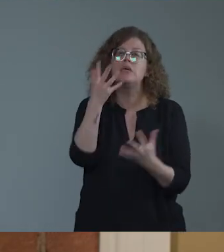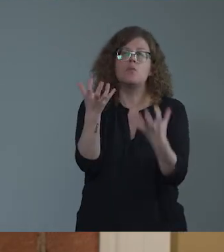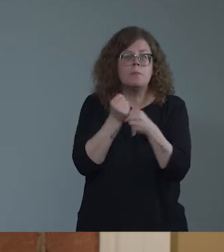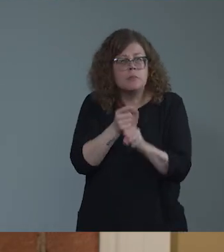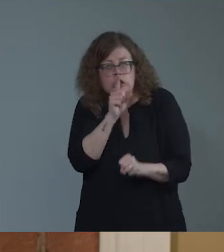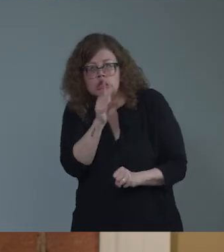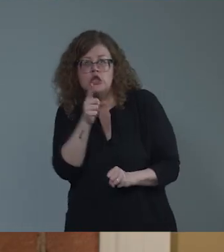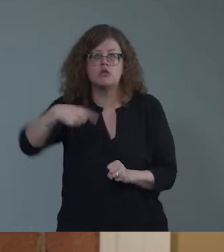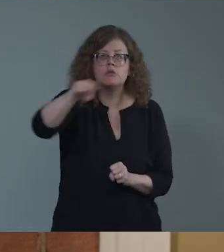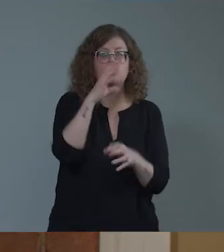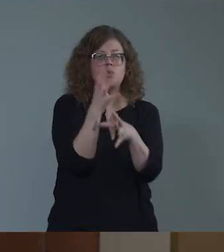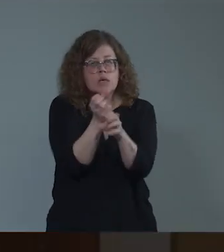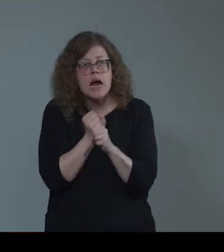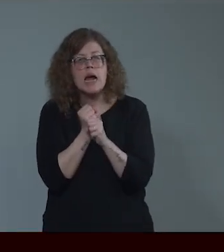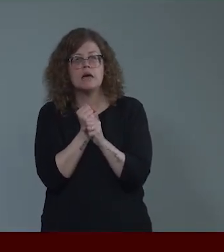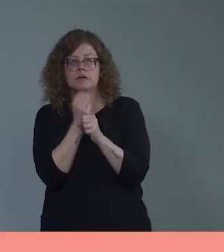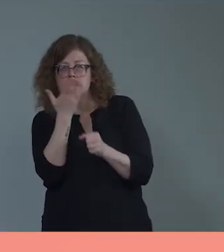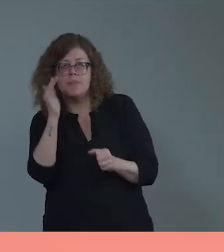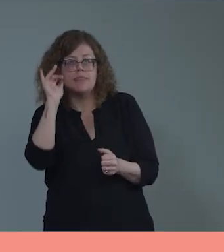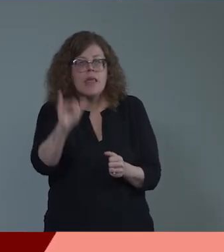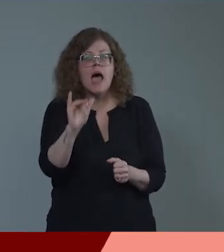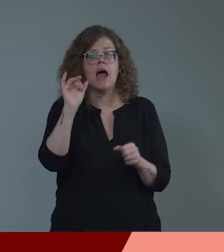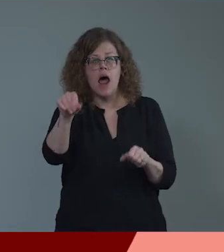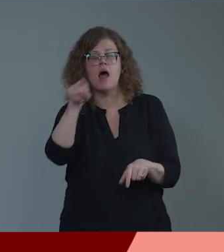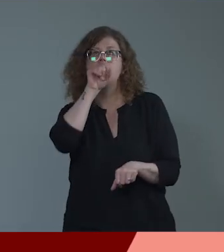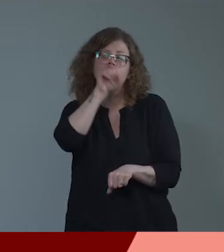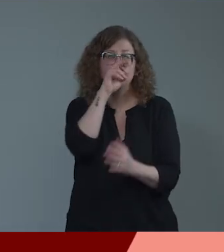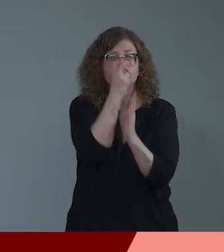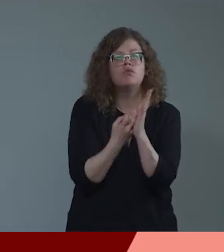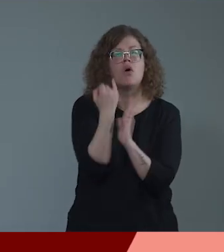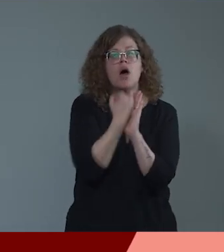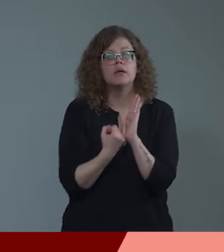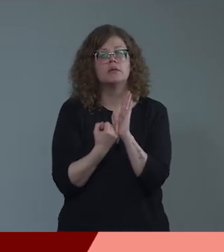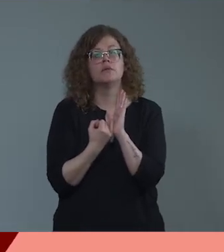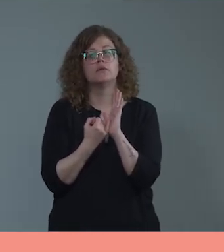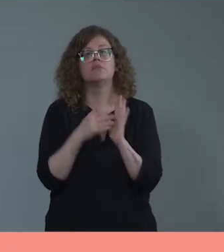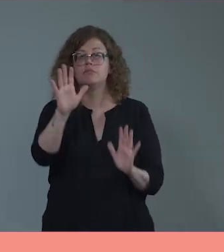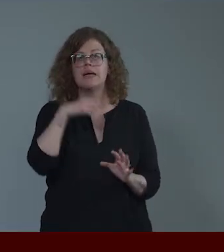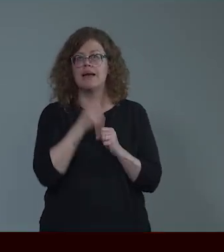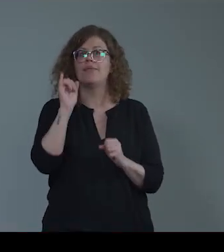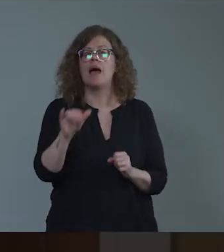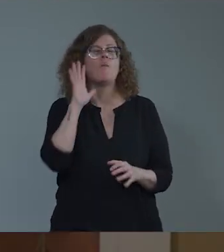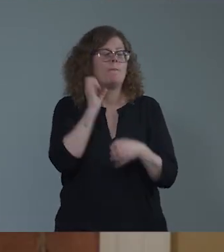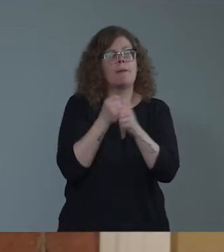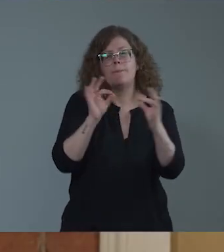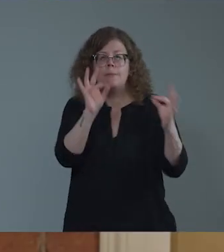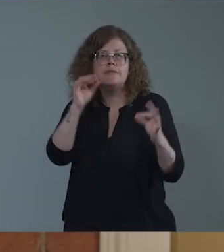before you decide whether or not you want it. So just a reminder